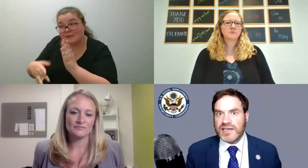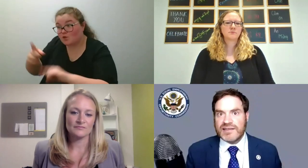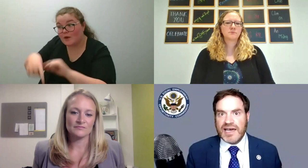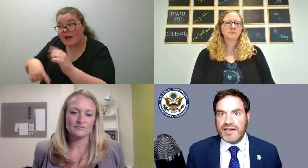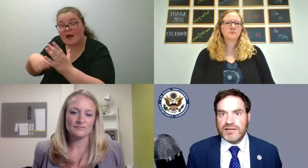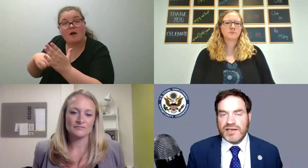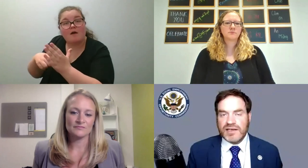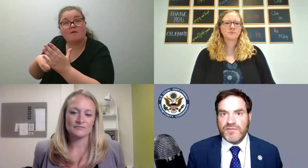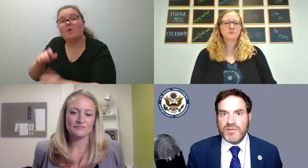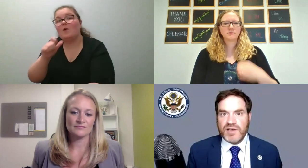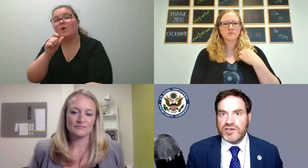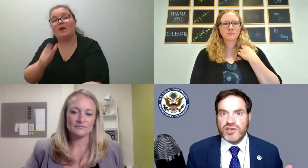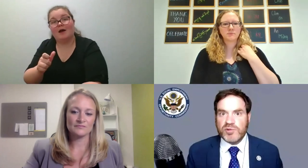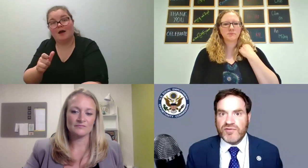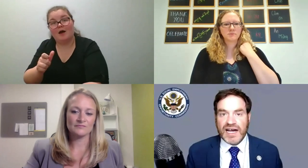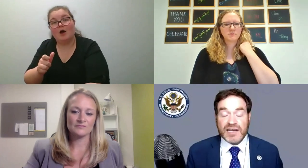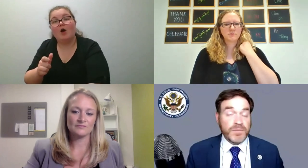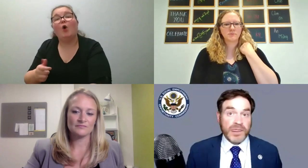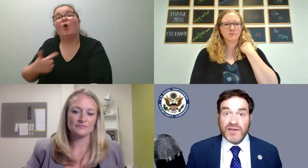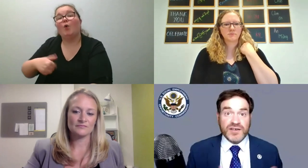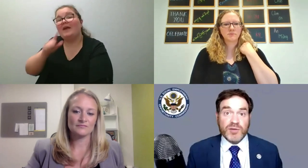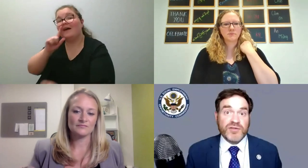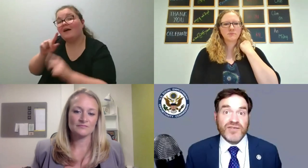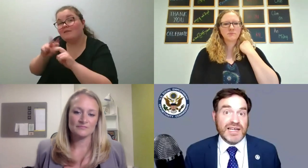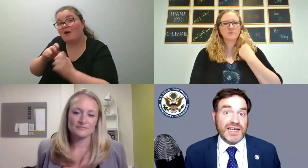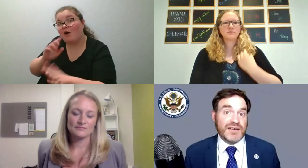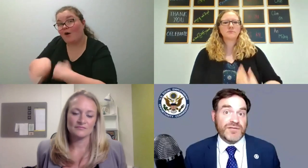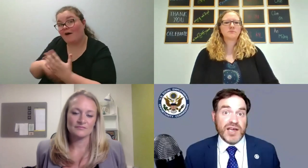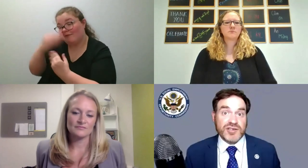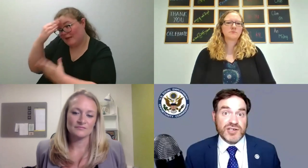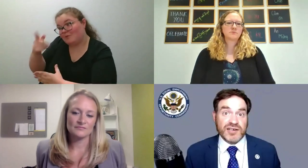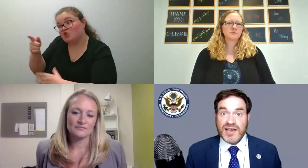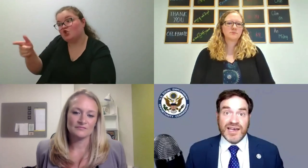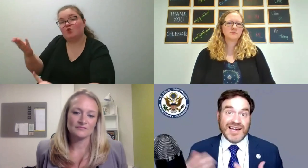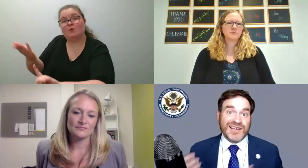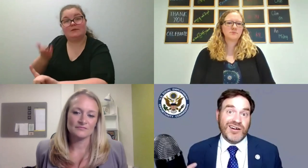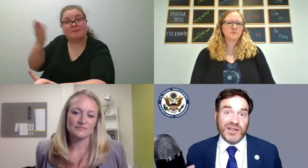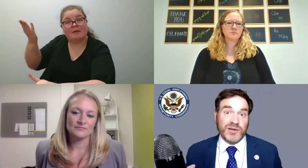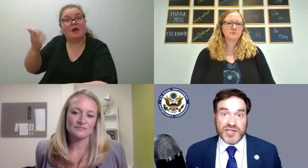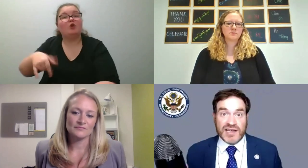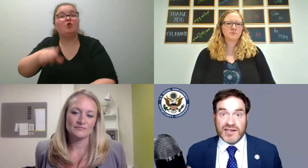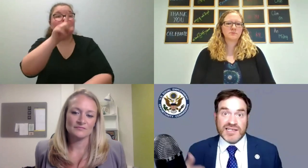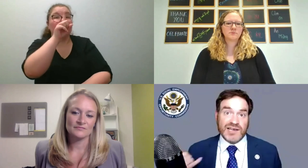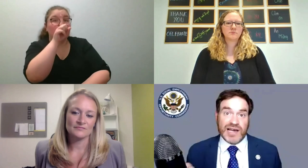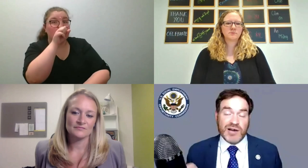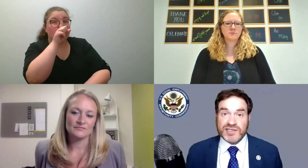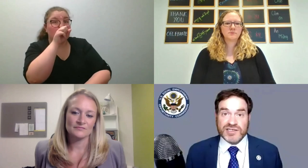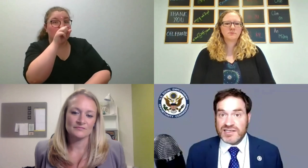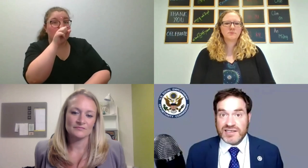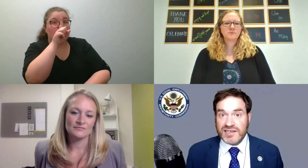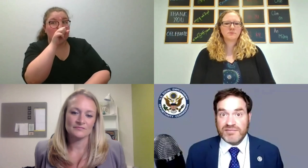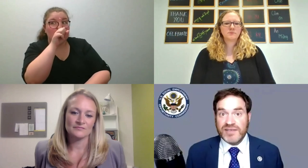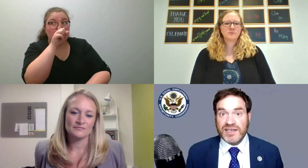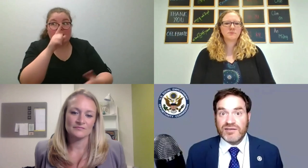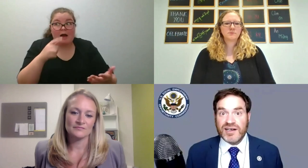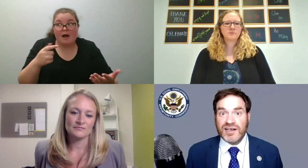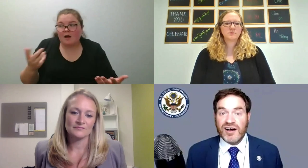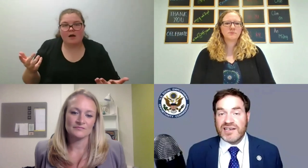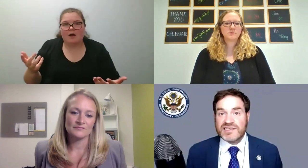at the end the information you provide. If you don't provide any information and I call up JAN and say, "How much is this going to cost?"